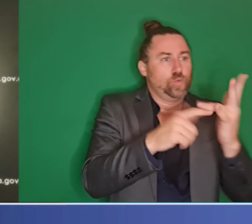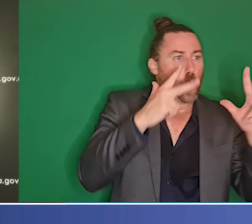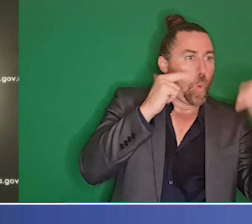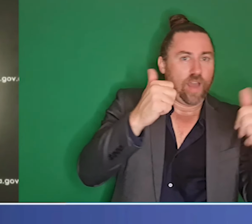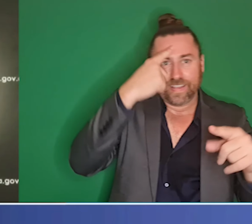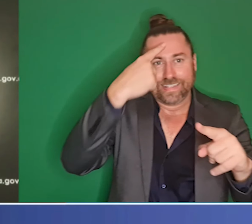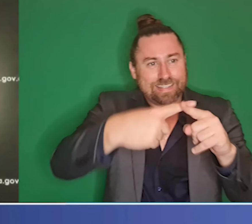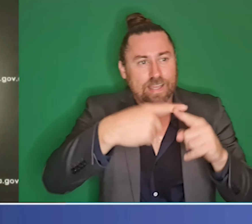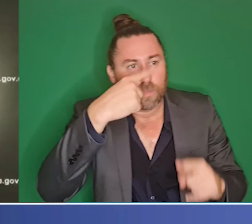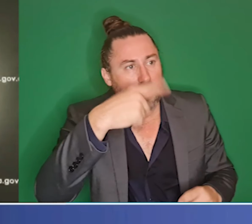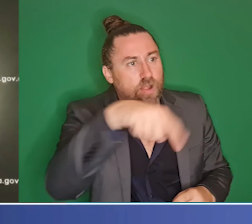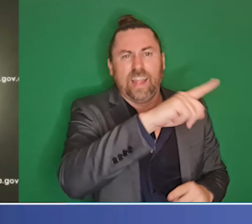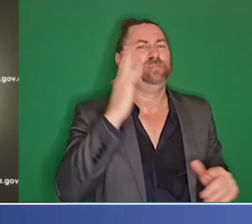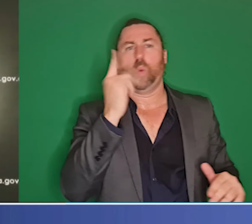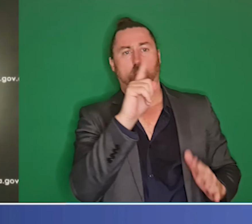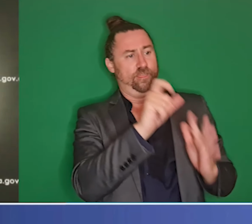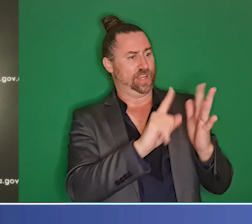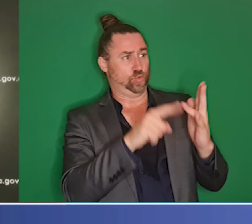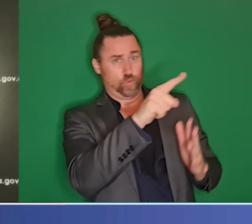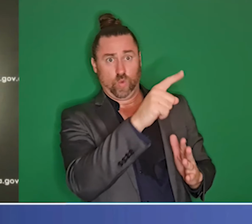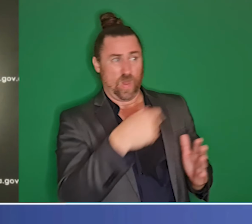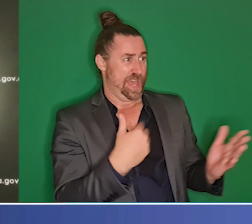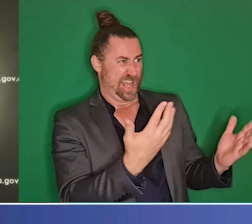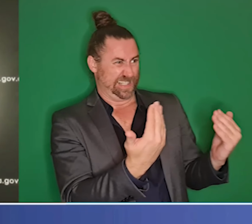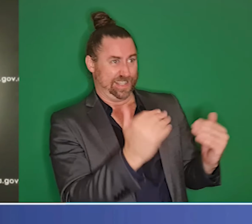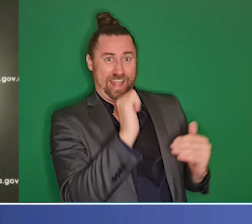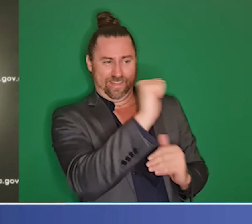whether it's any of the important roles, is exactly the set of skills